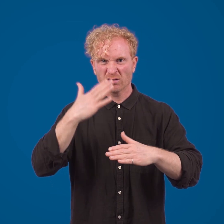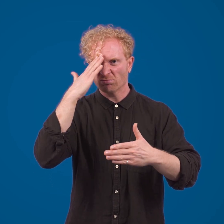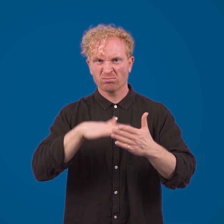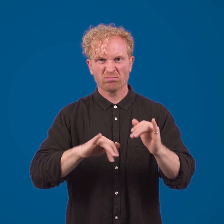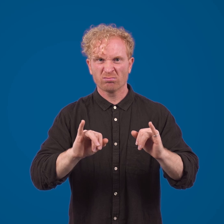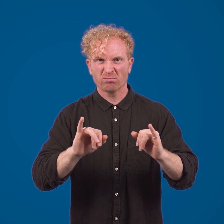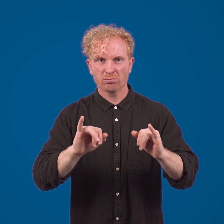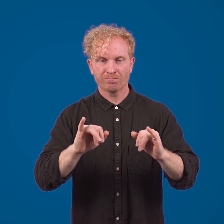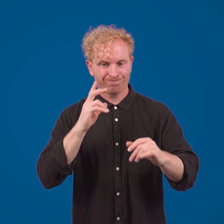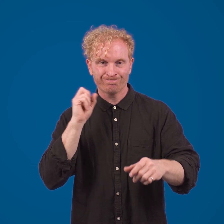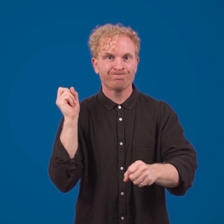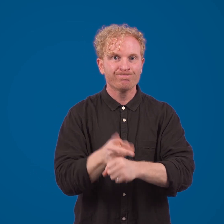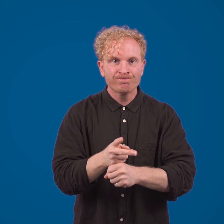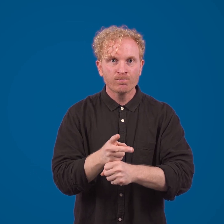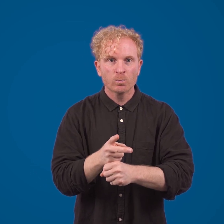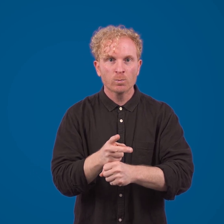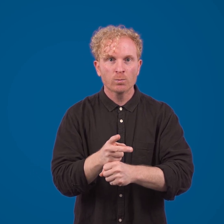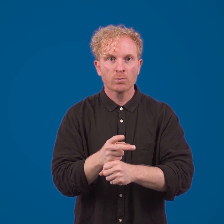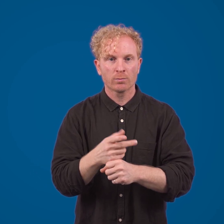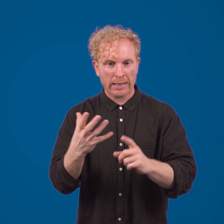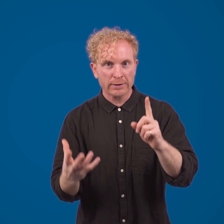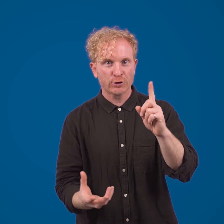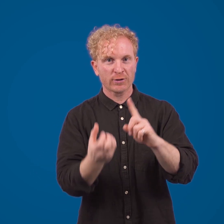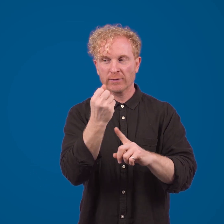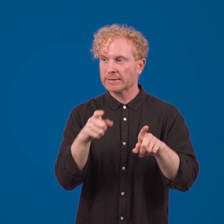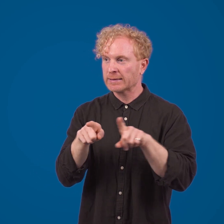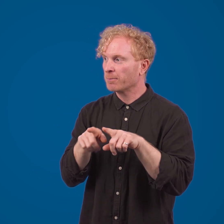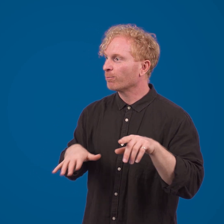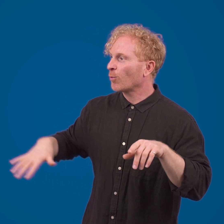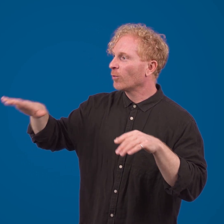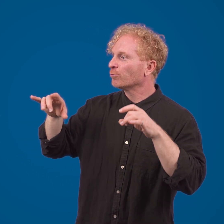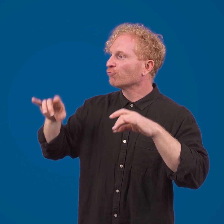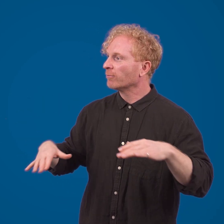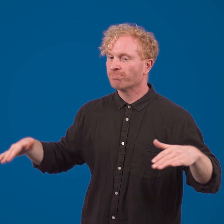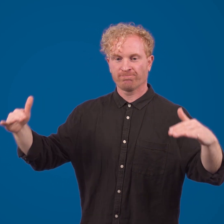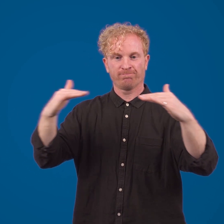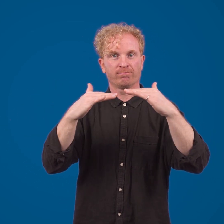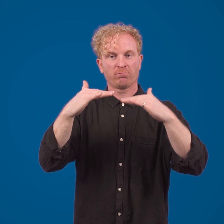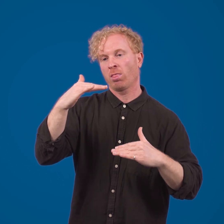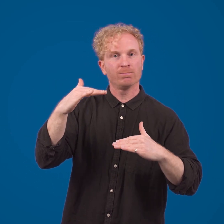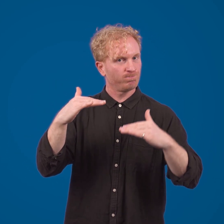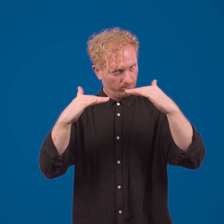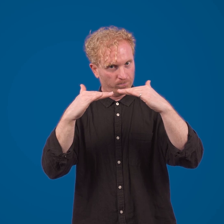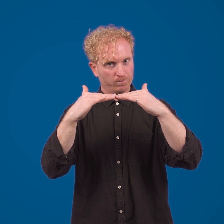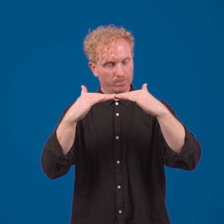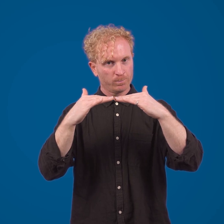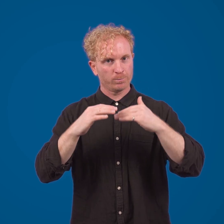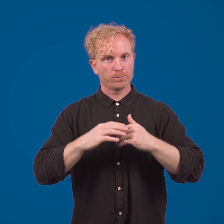by First Nations people and achieve life outcomes equal to all Australians.